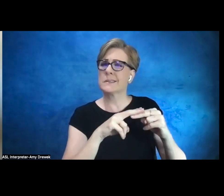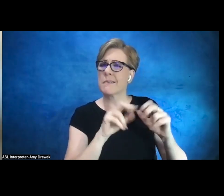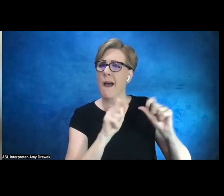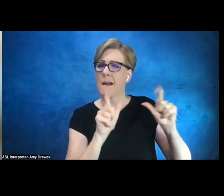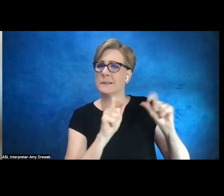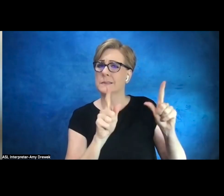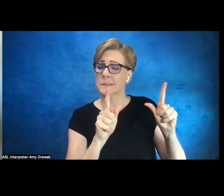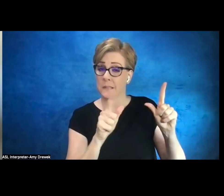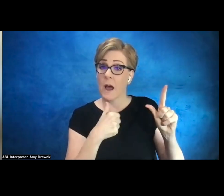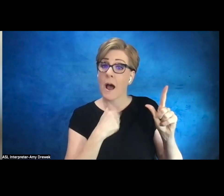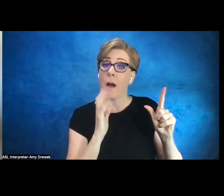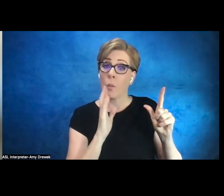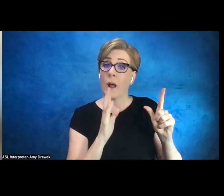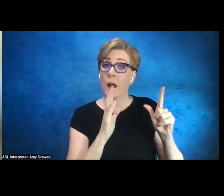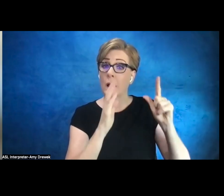you should have received it in your email, but let me know.